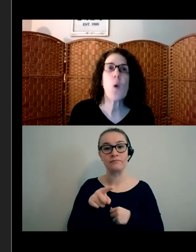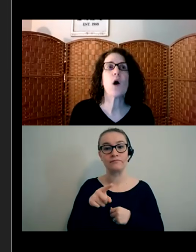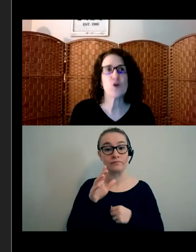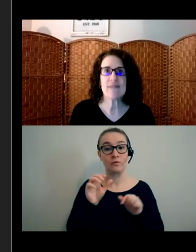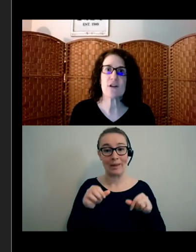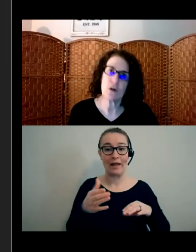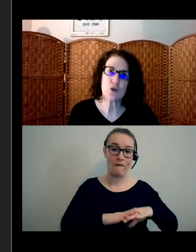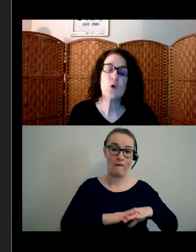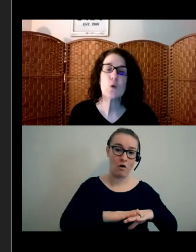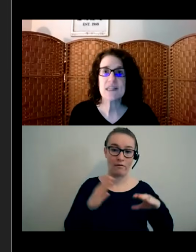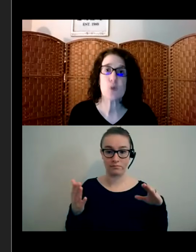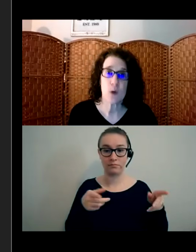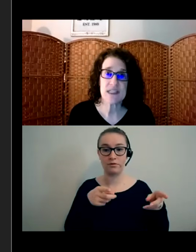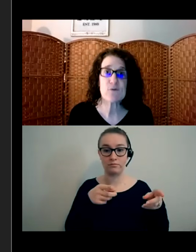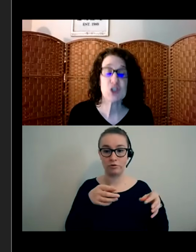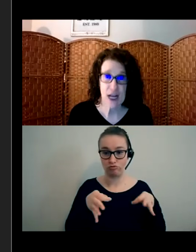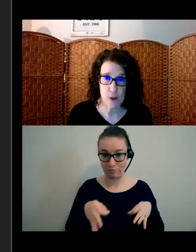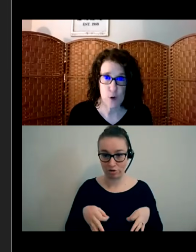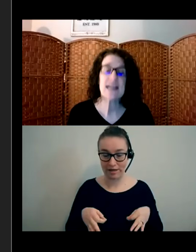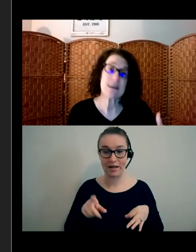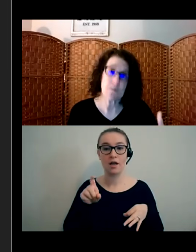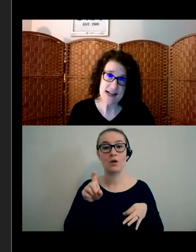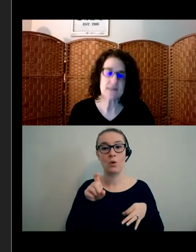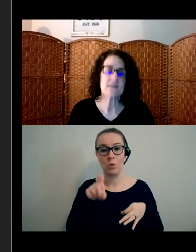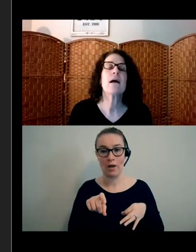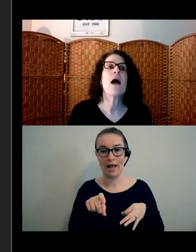or you have to tune into a different channel -- it depends.